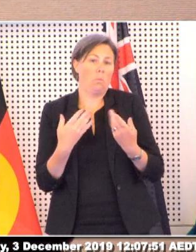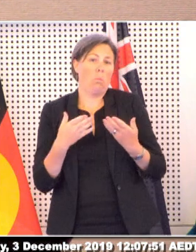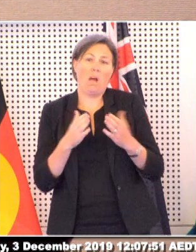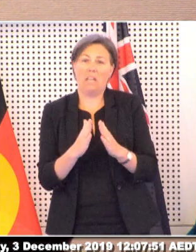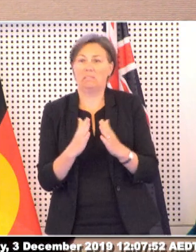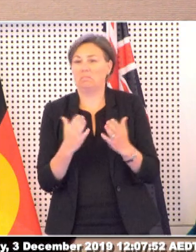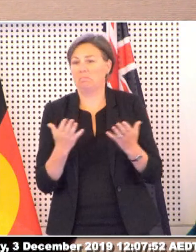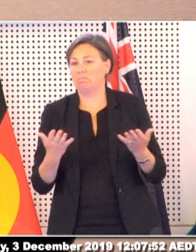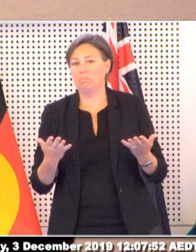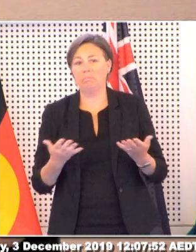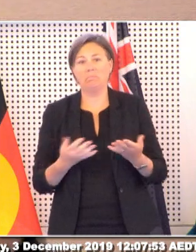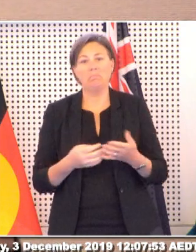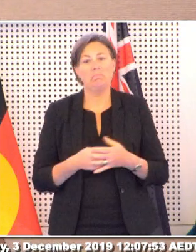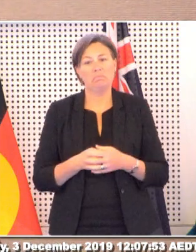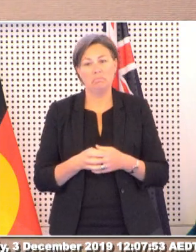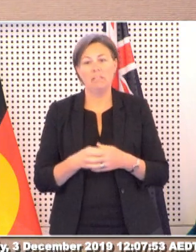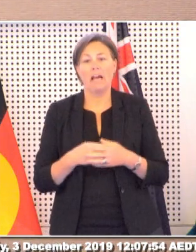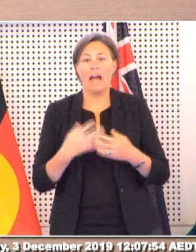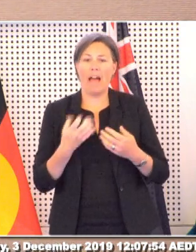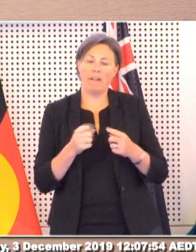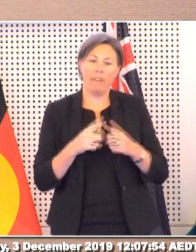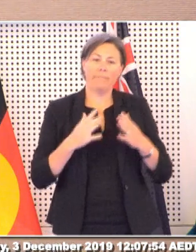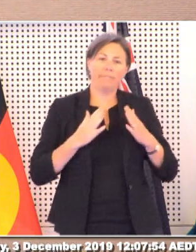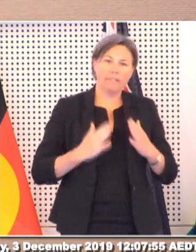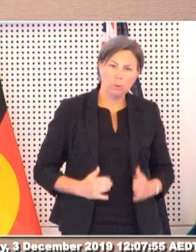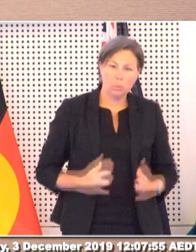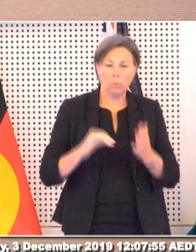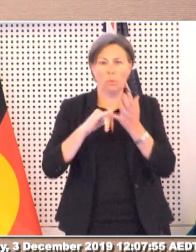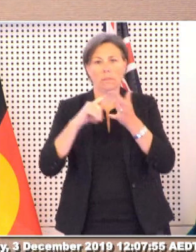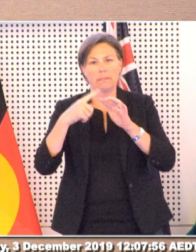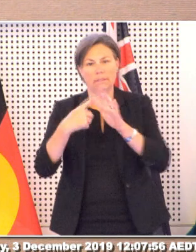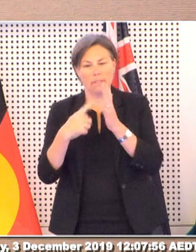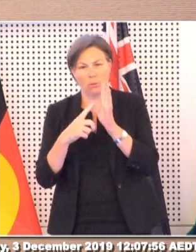of other benchmarks for physical and sexual abuses and other kinds of abuse as well.